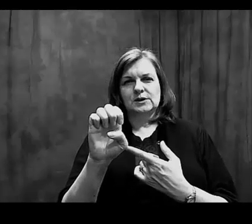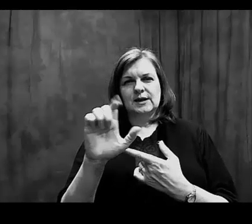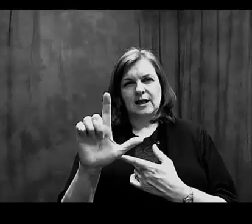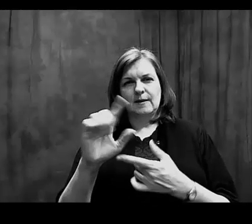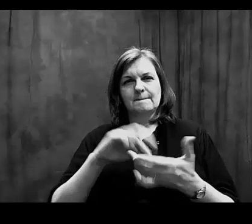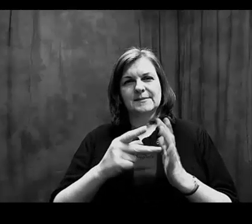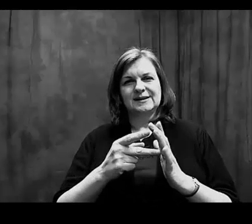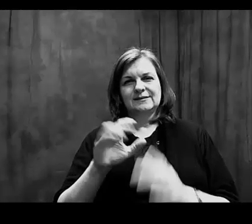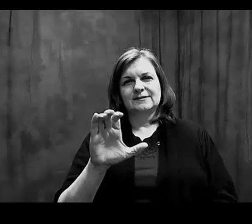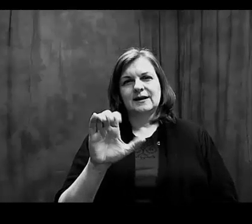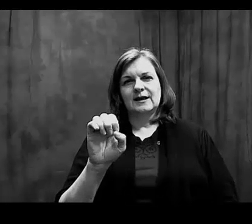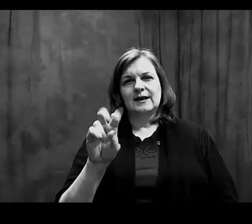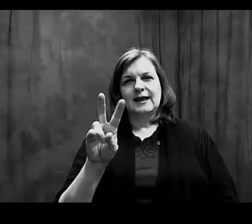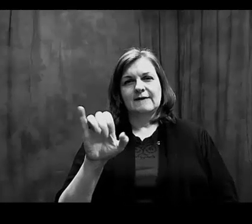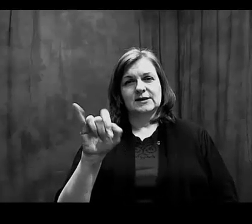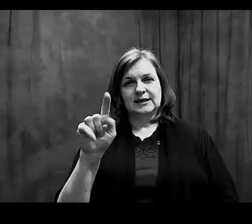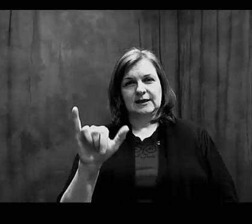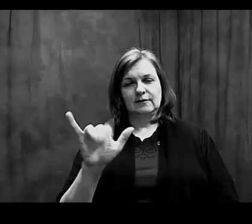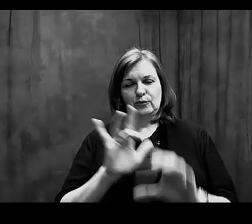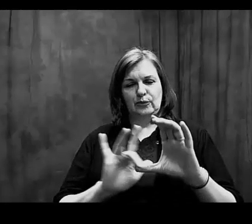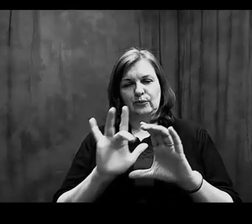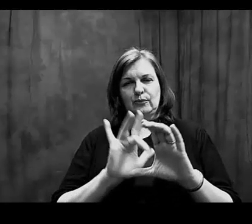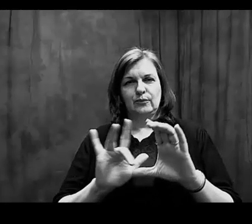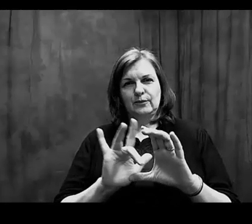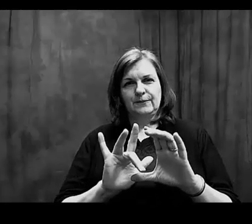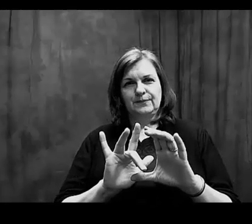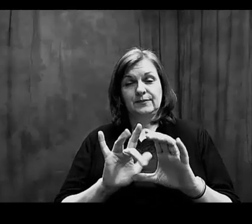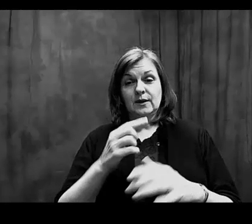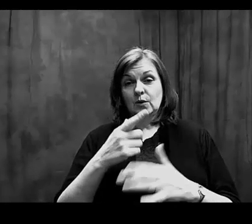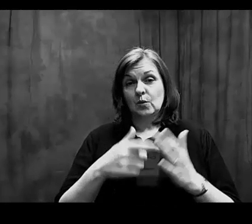is cavity